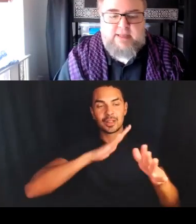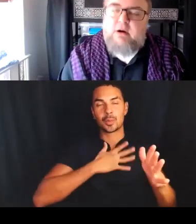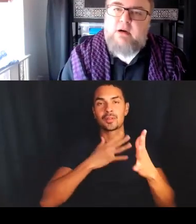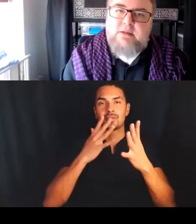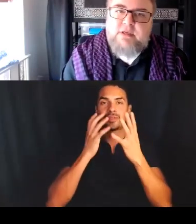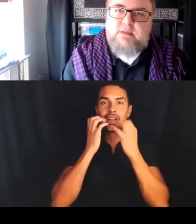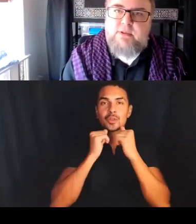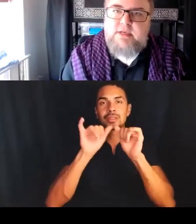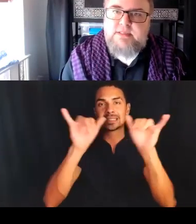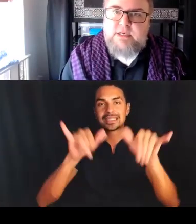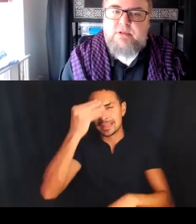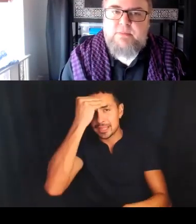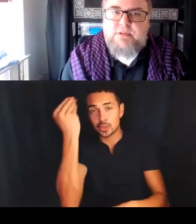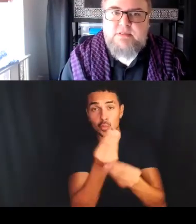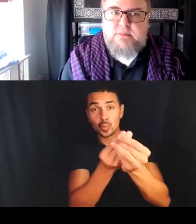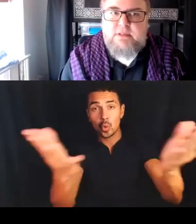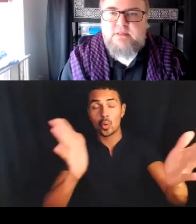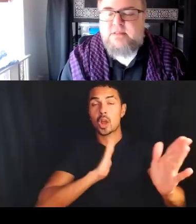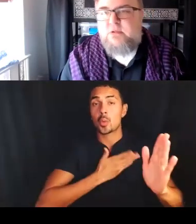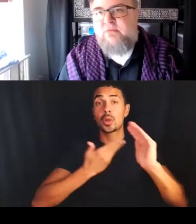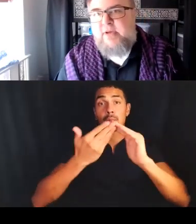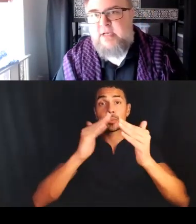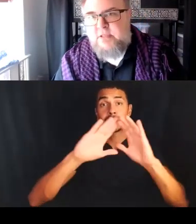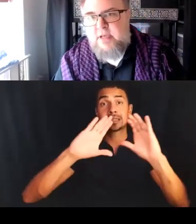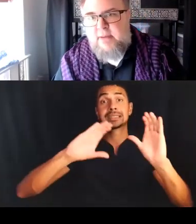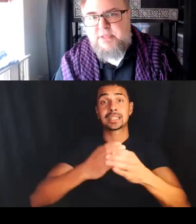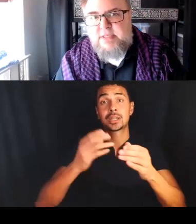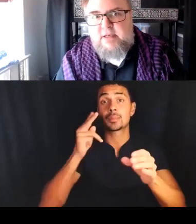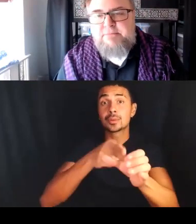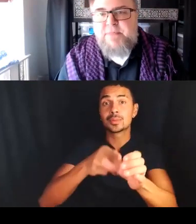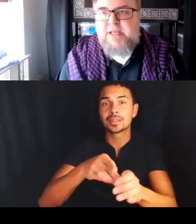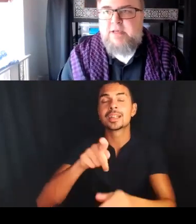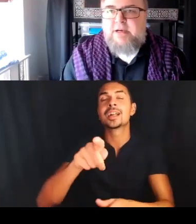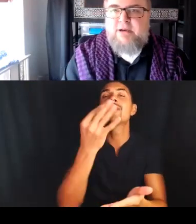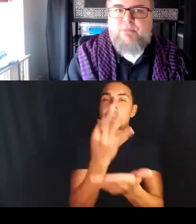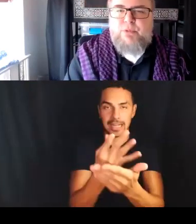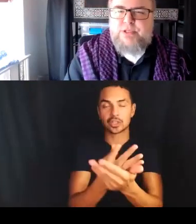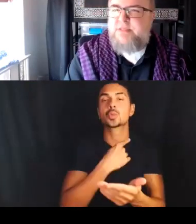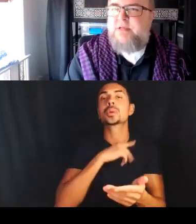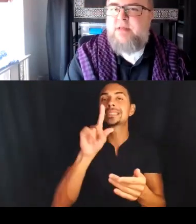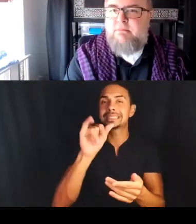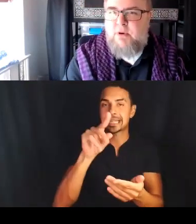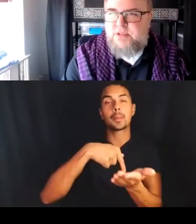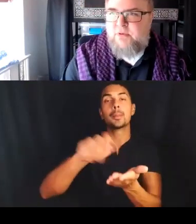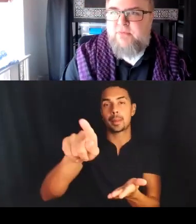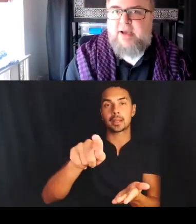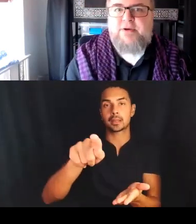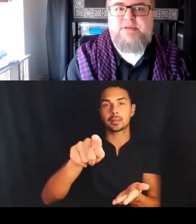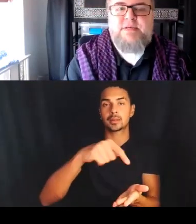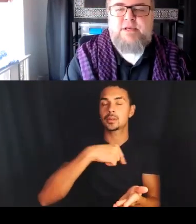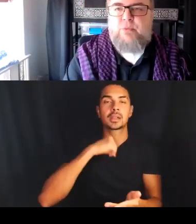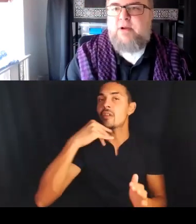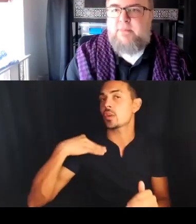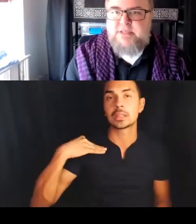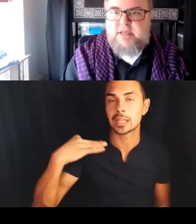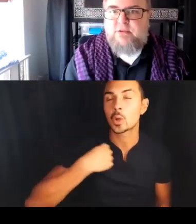that all of the community session participants were financially compensated. We trusted that most providers were compensated